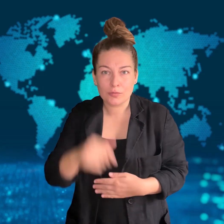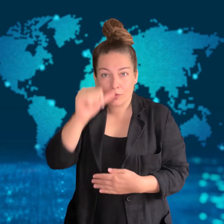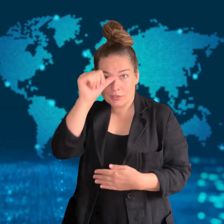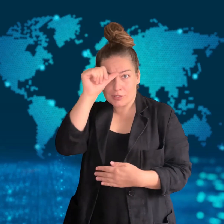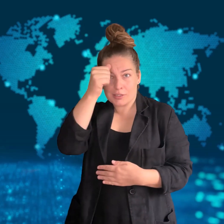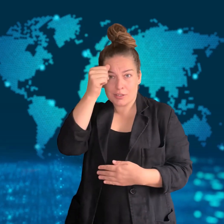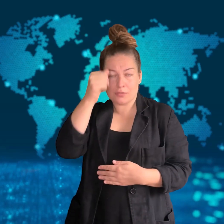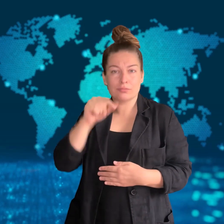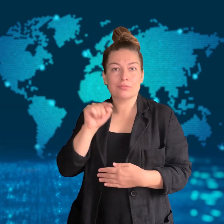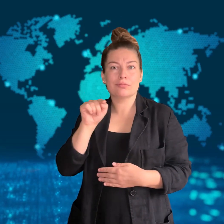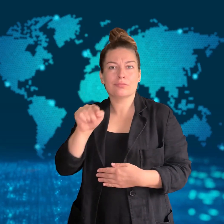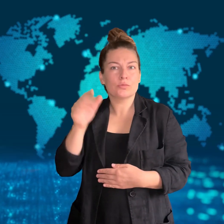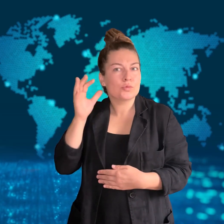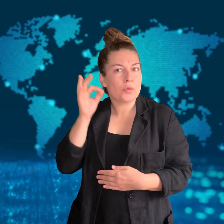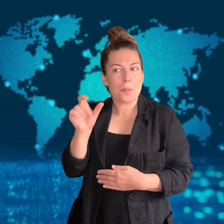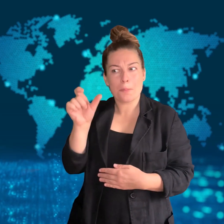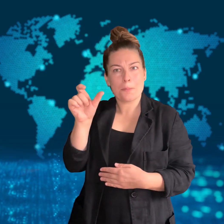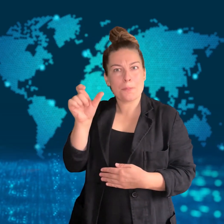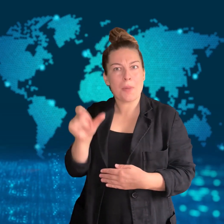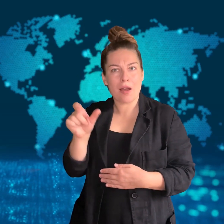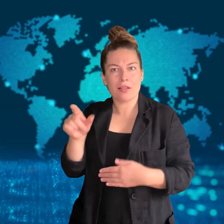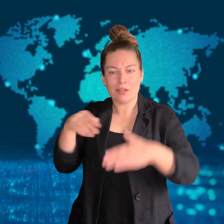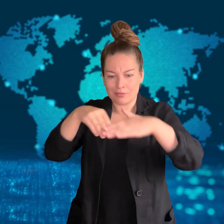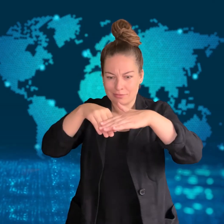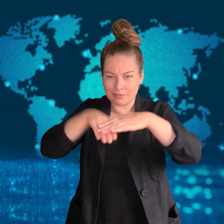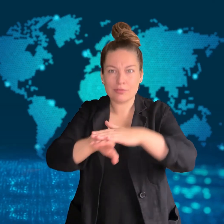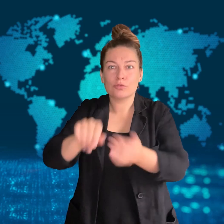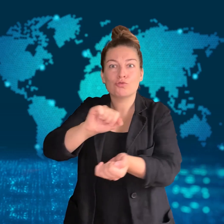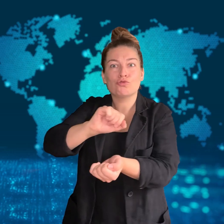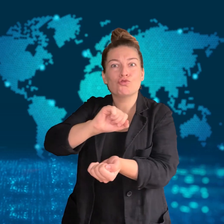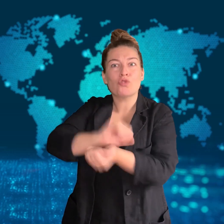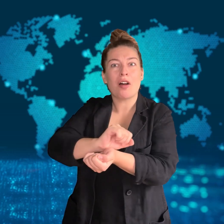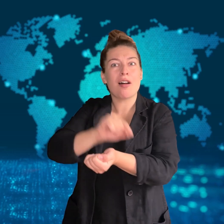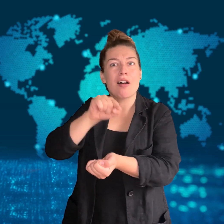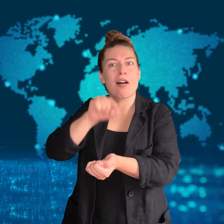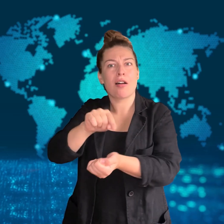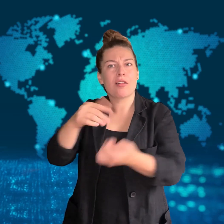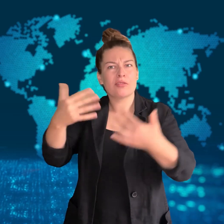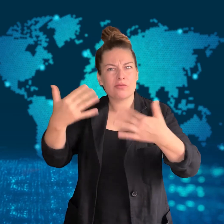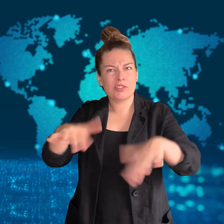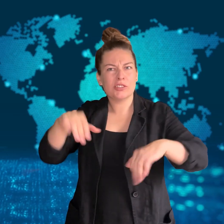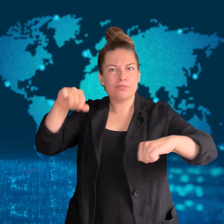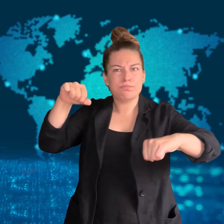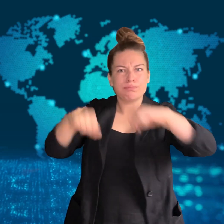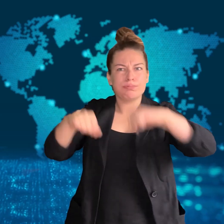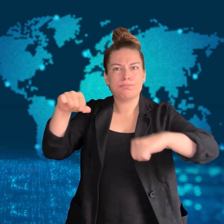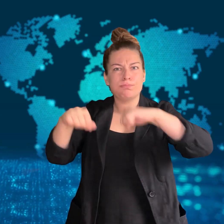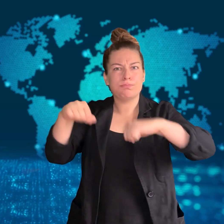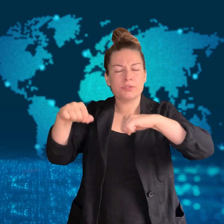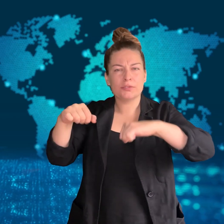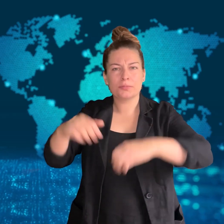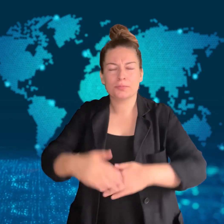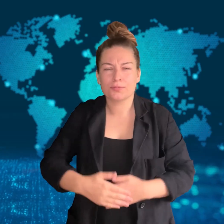Woman assaulted in jail